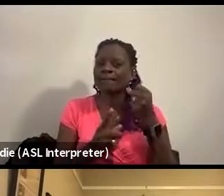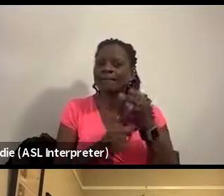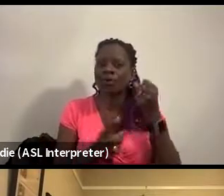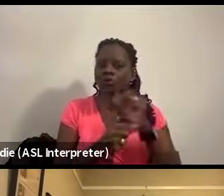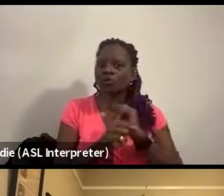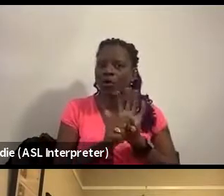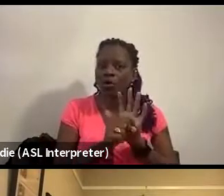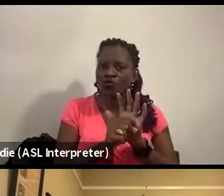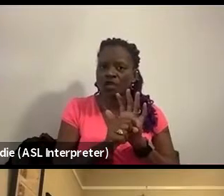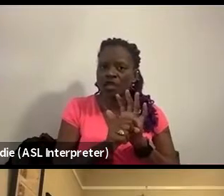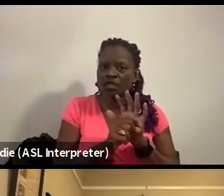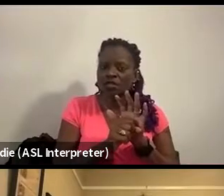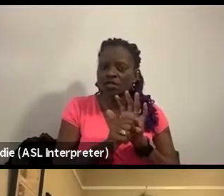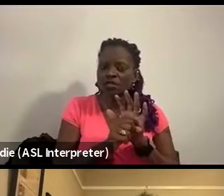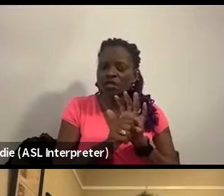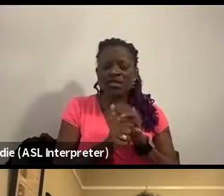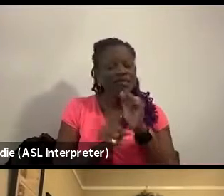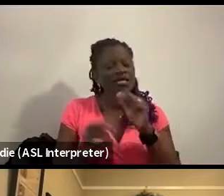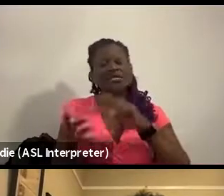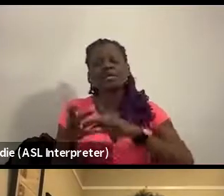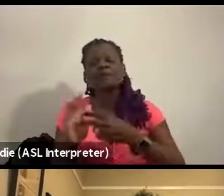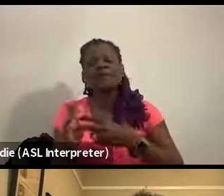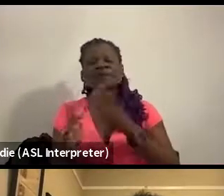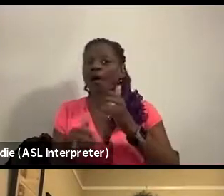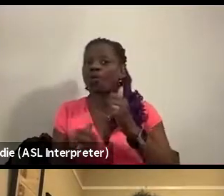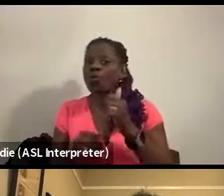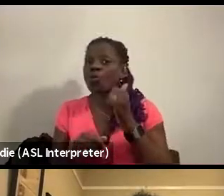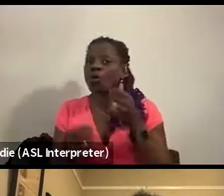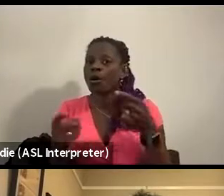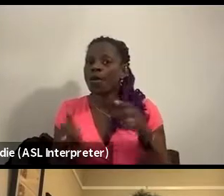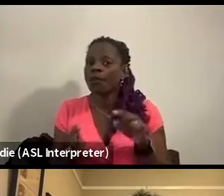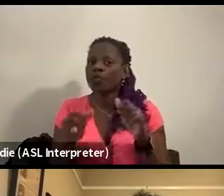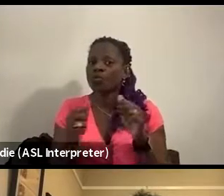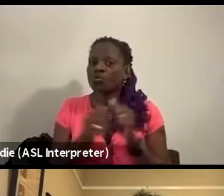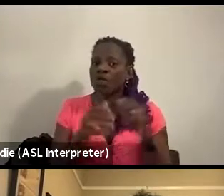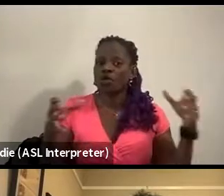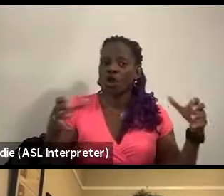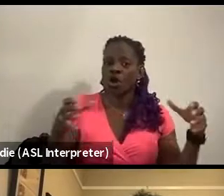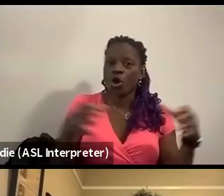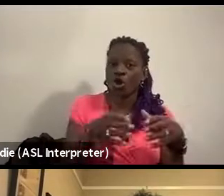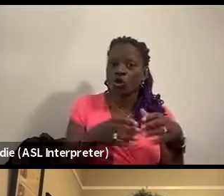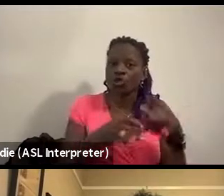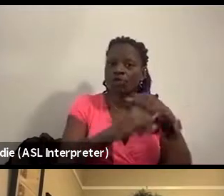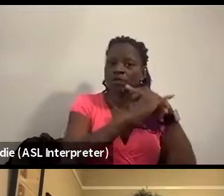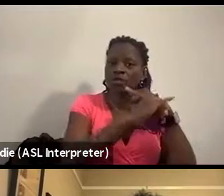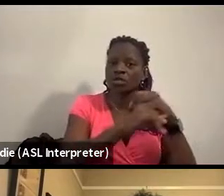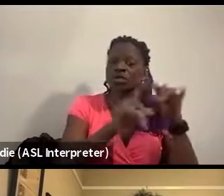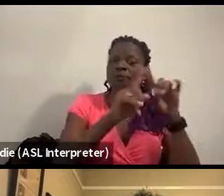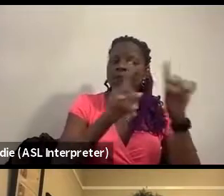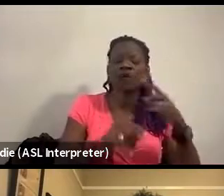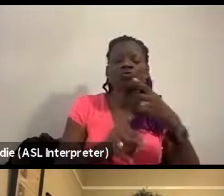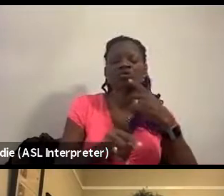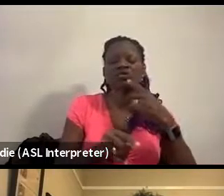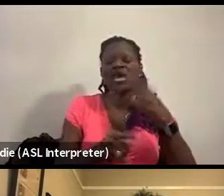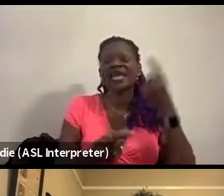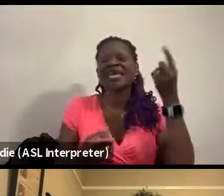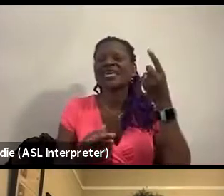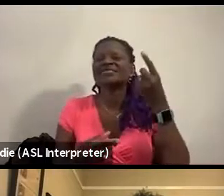once there's herd immunity, but it's a lot less likely. However, those people who don't get vaccinated are still at risk.